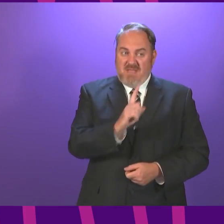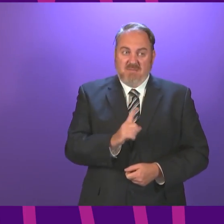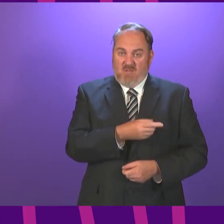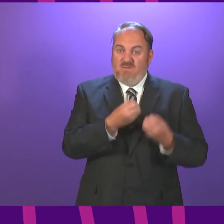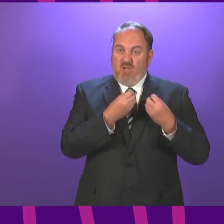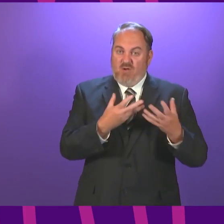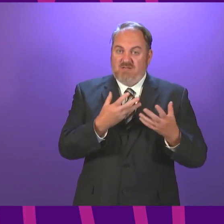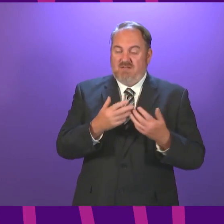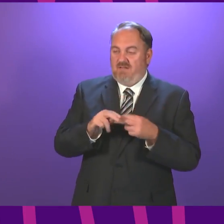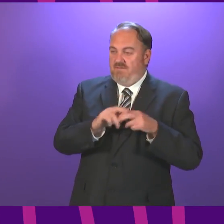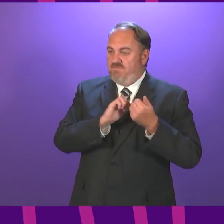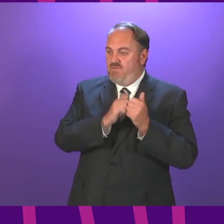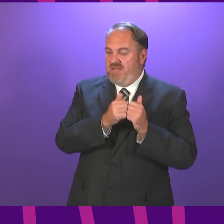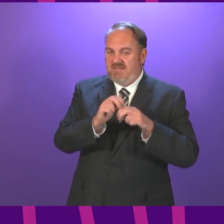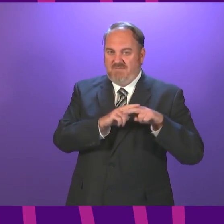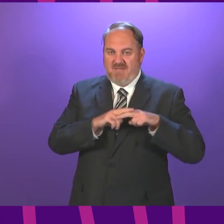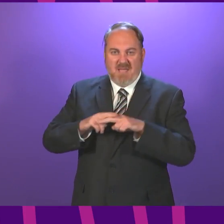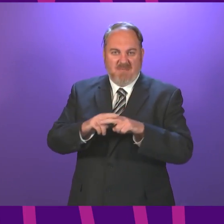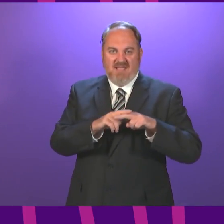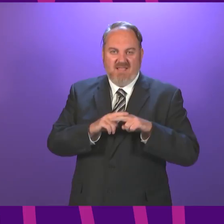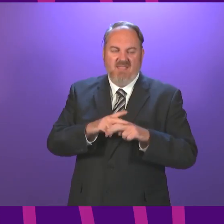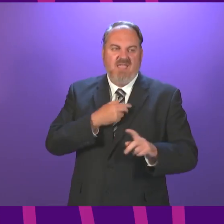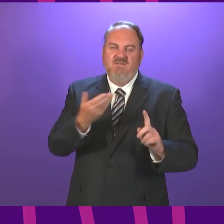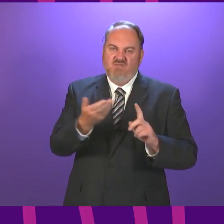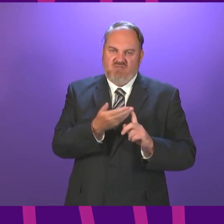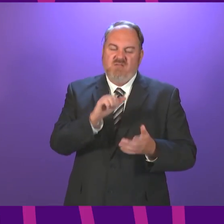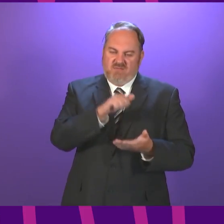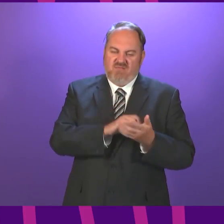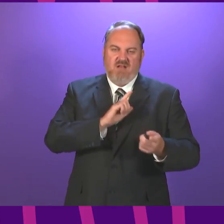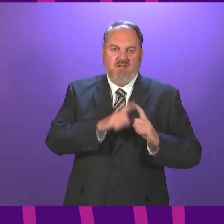If the First Minister will not come to Parliament today to give a commitment, will the minister